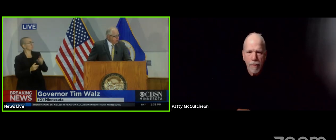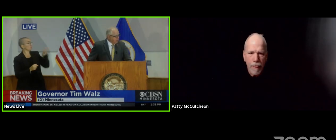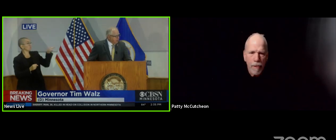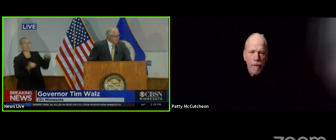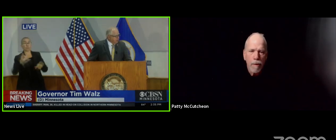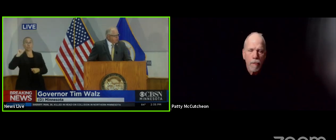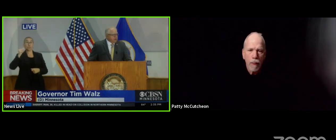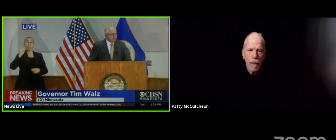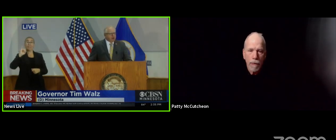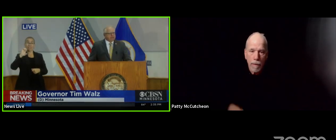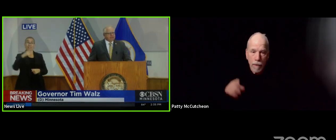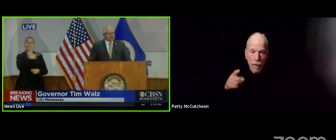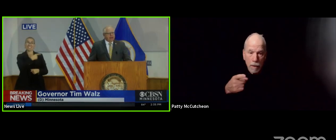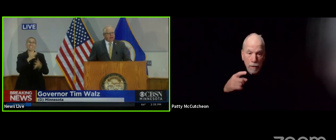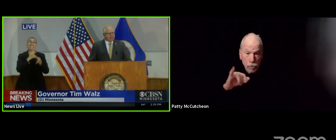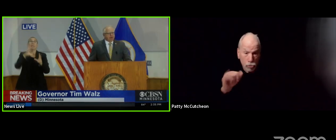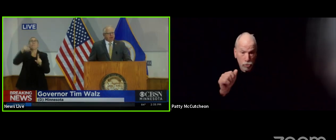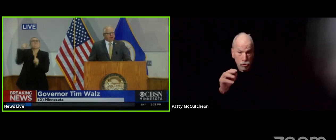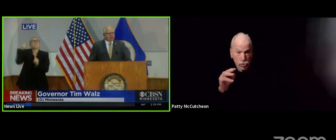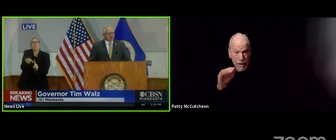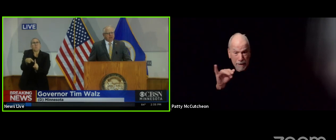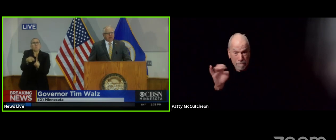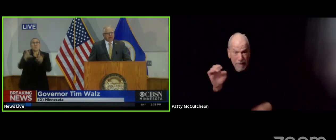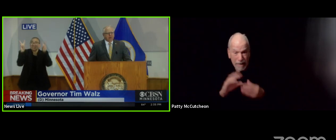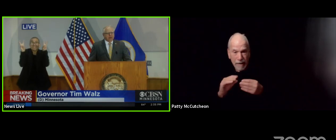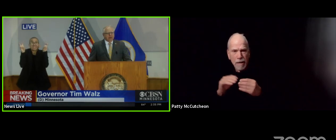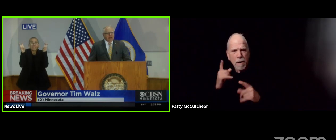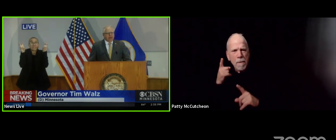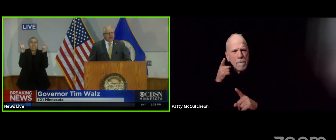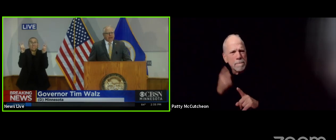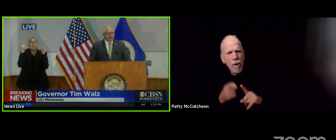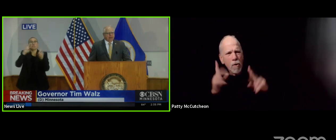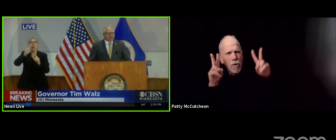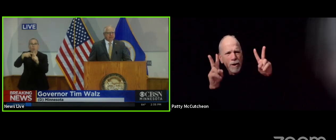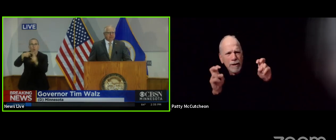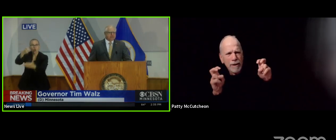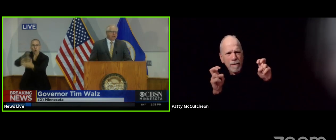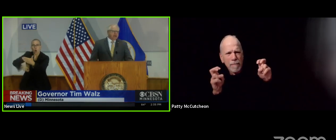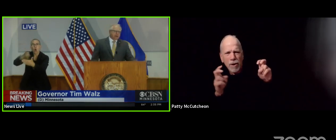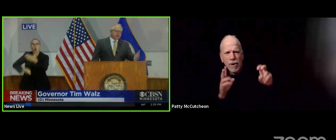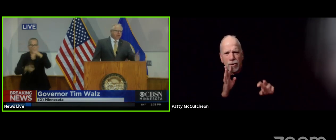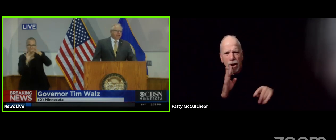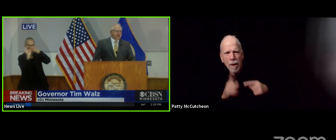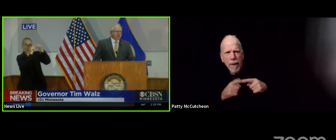WHAT WE WANT TO SEE ON PRICING. I'M VERY CURIOUS NOW ABOUT HOW WE COME BACK AT IT. THIS IS CLEARLY DAMAGED